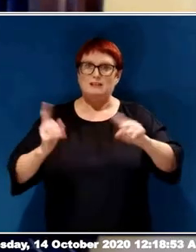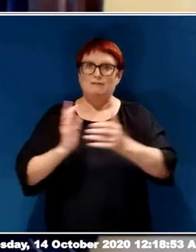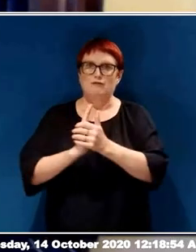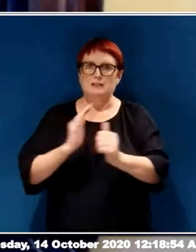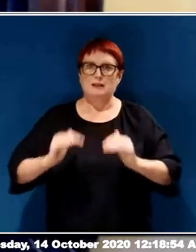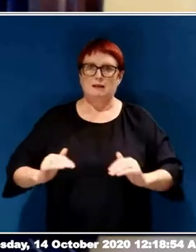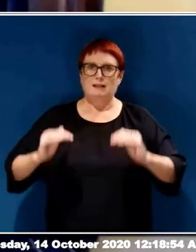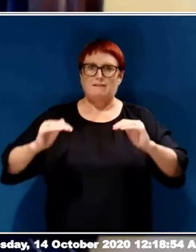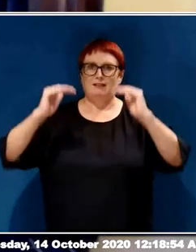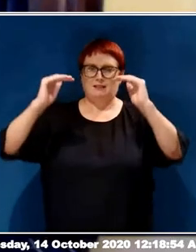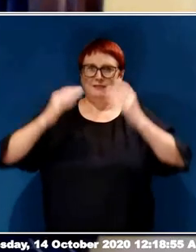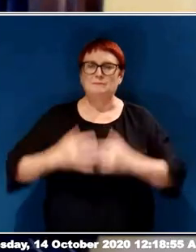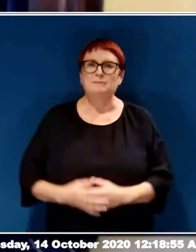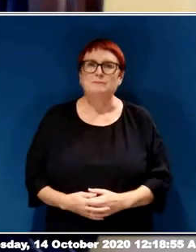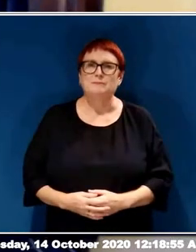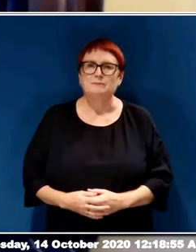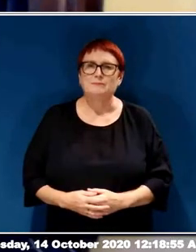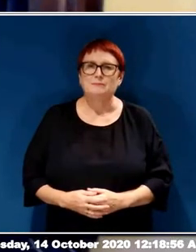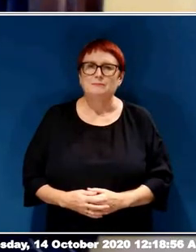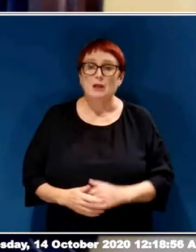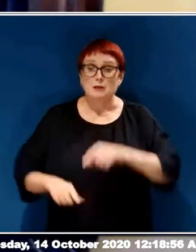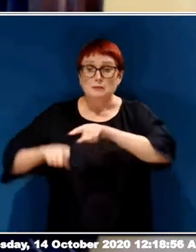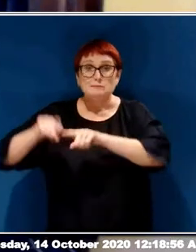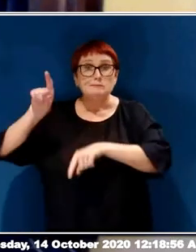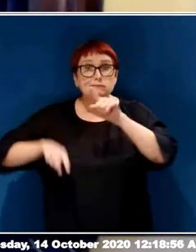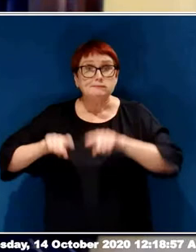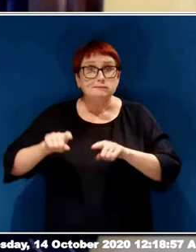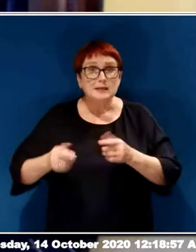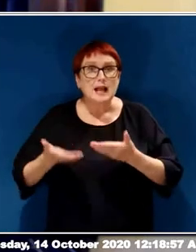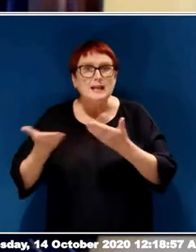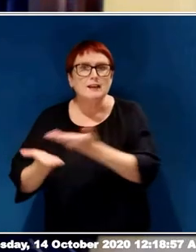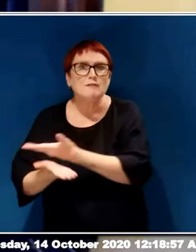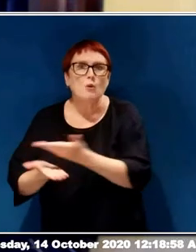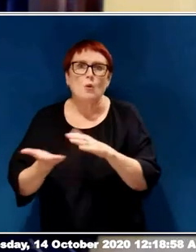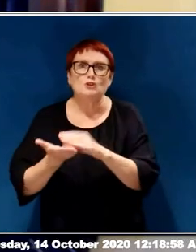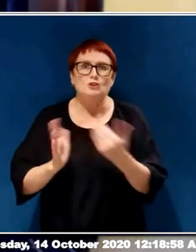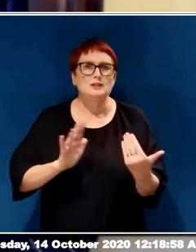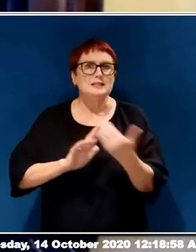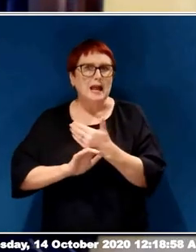quality curriculum, can make sense of the learning content, and that they can